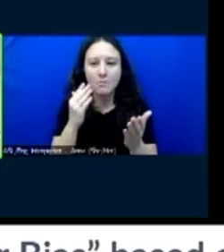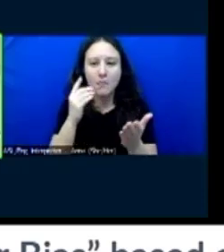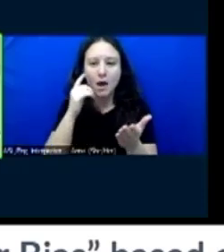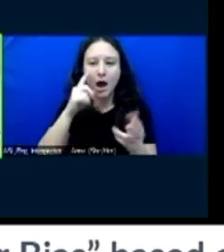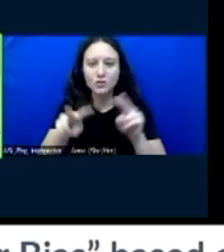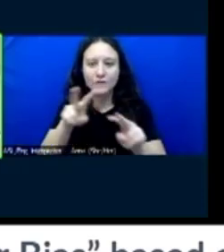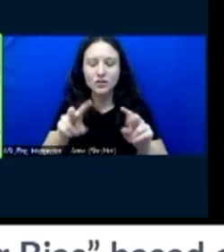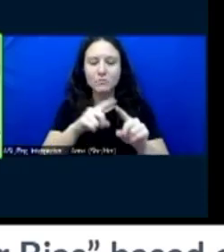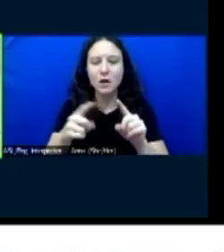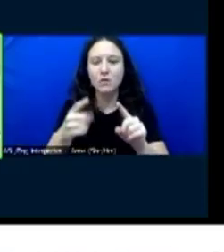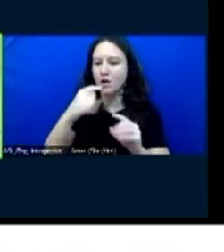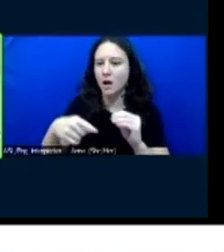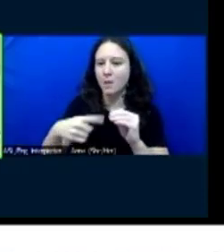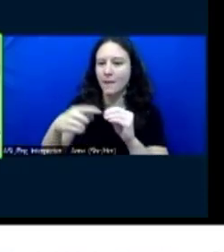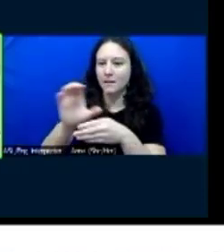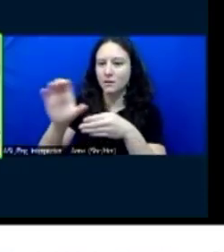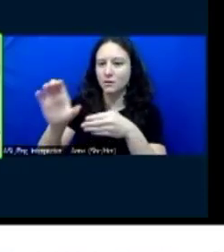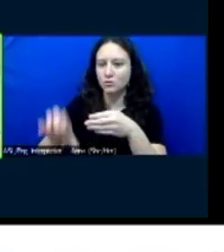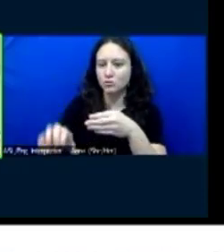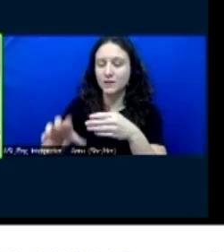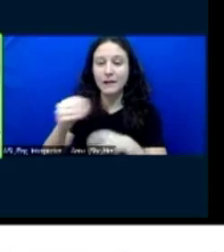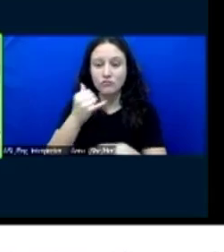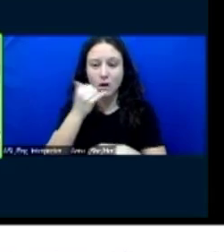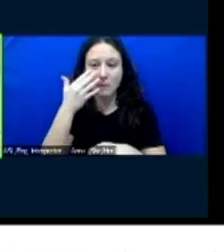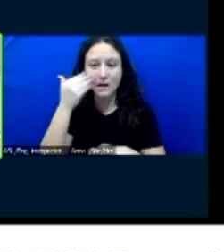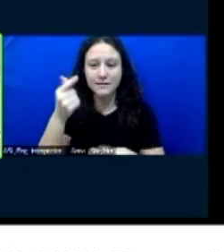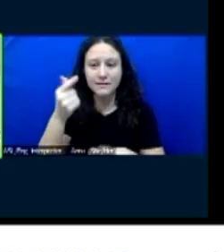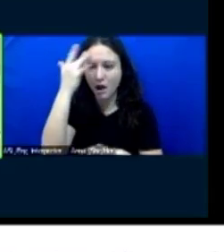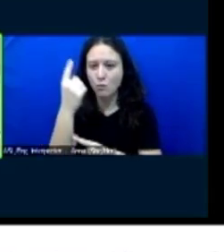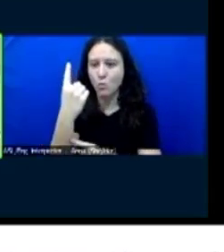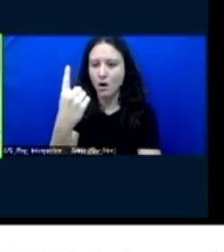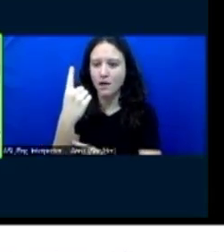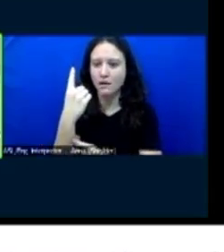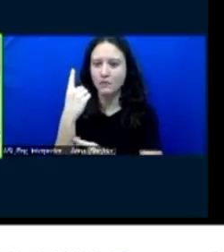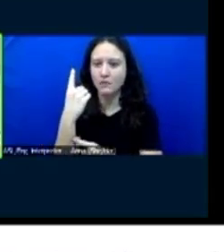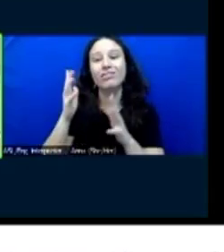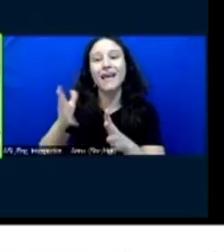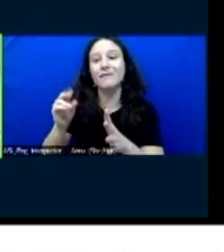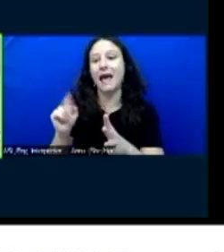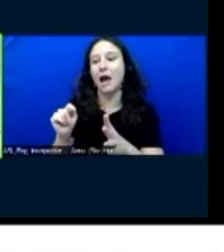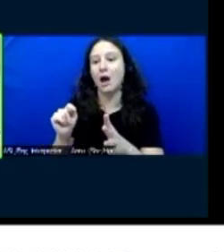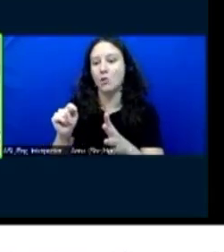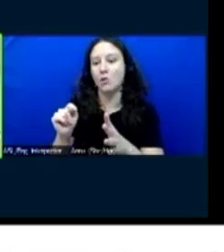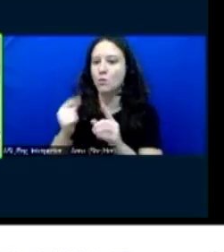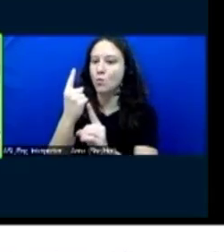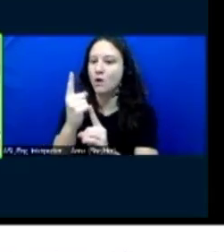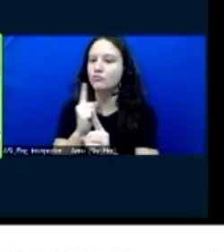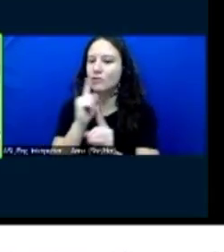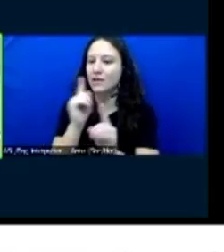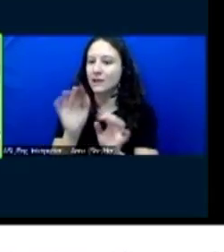because they left out one important variable. And that was IC -- individual IC award rates.